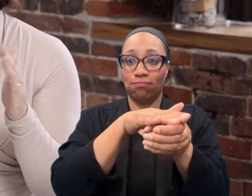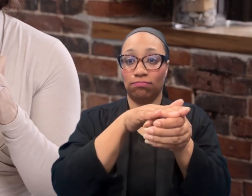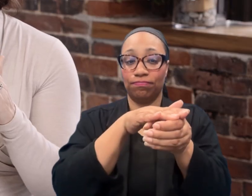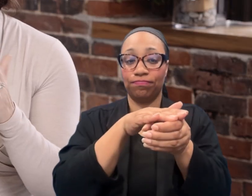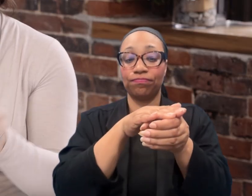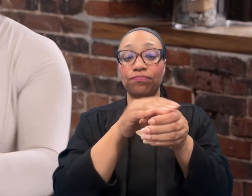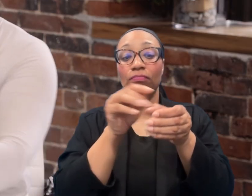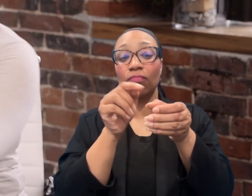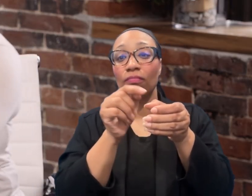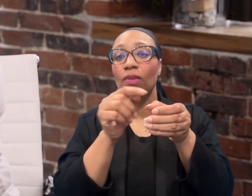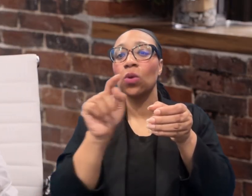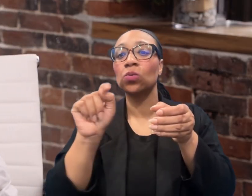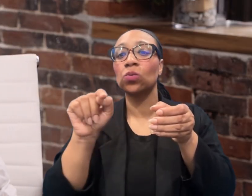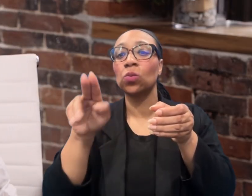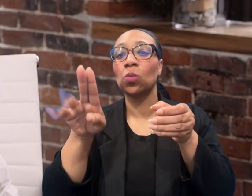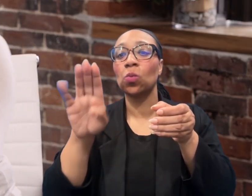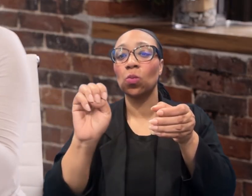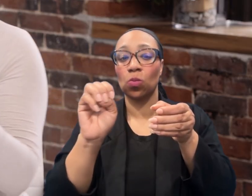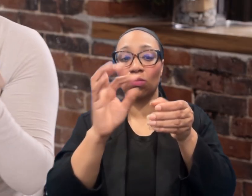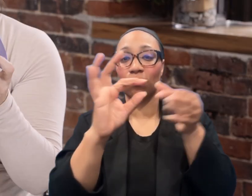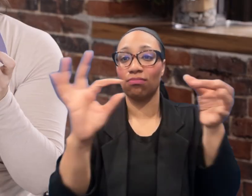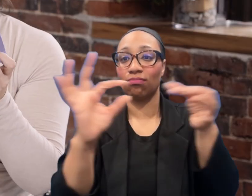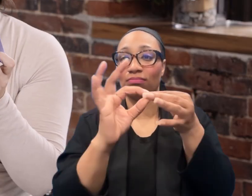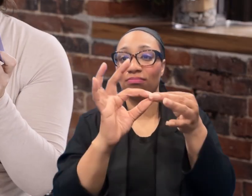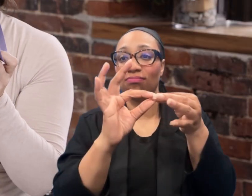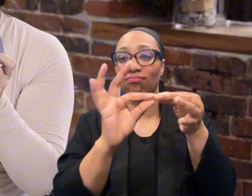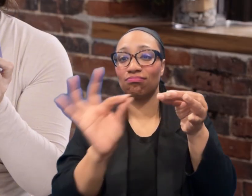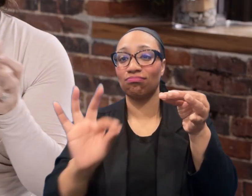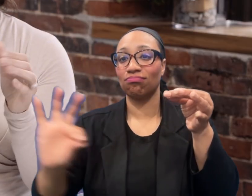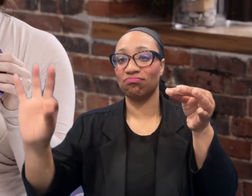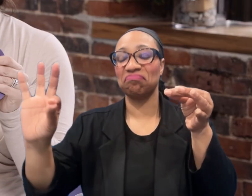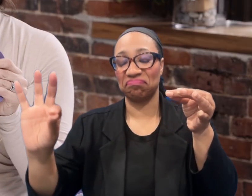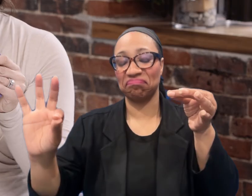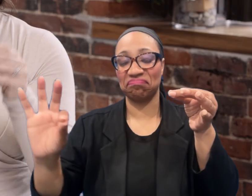from where your breast shield will enter. The breast shield goes on right here.